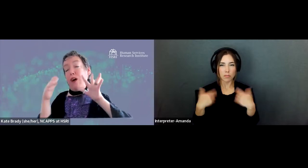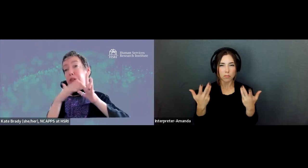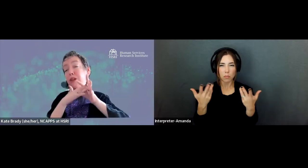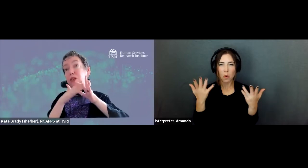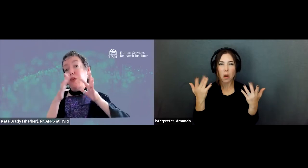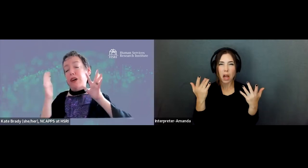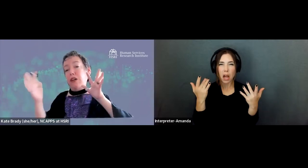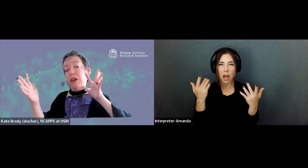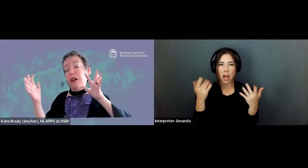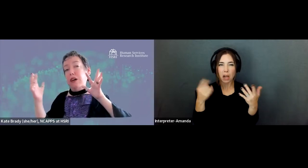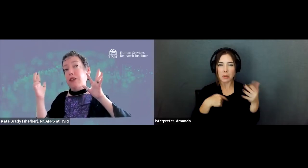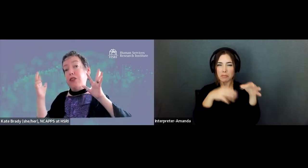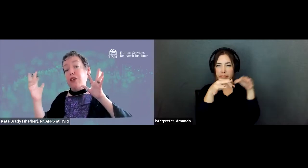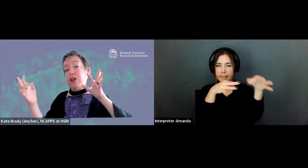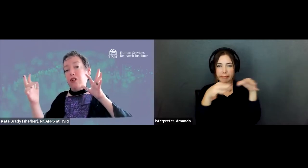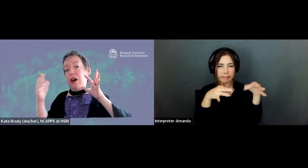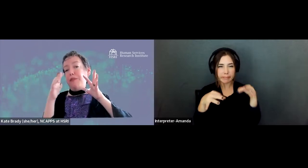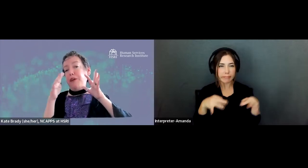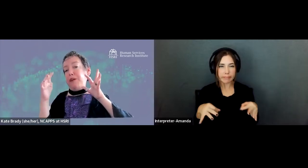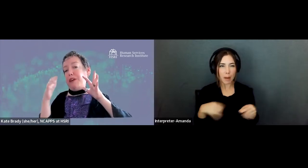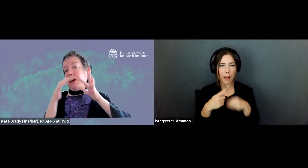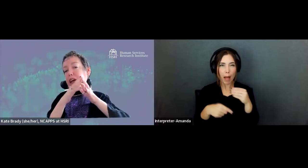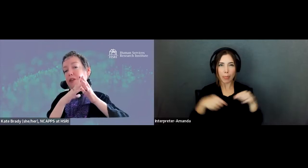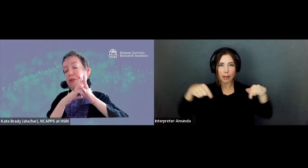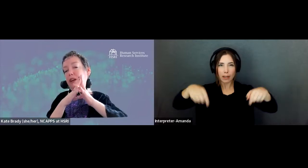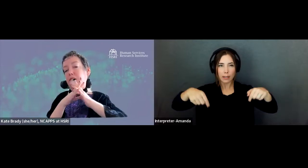Why are we so concerned about public engagement?